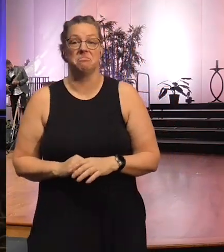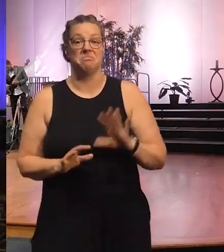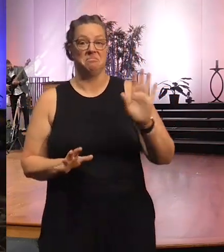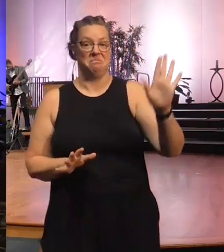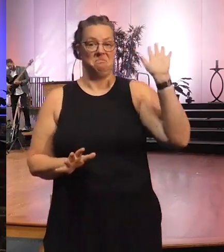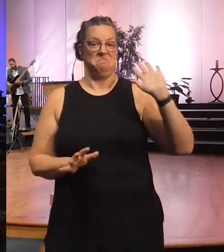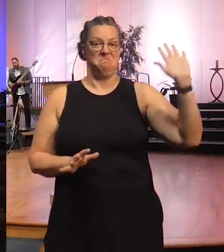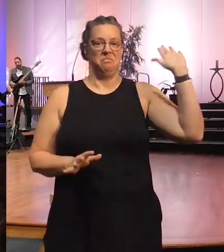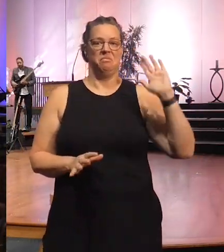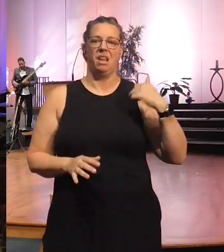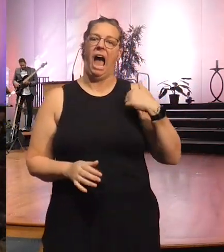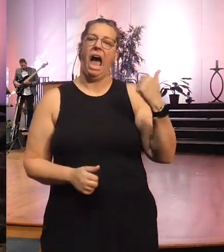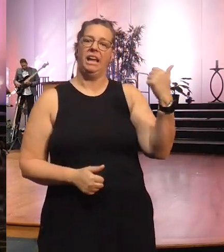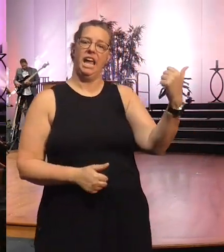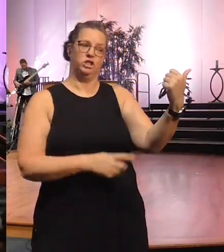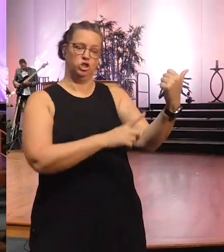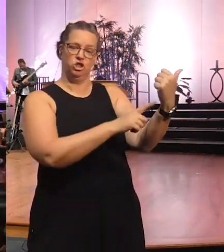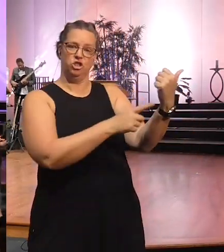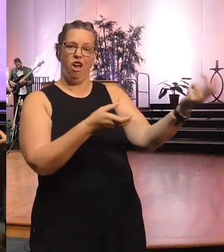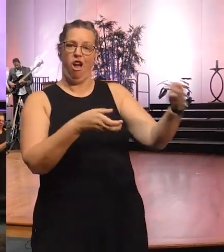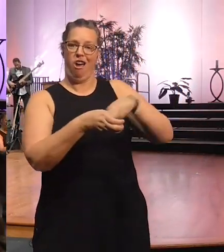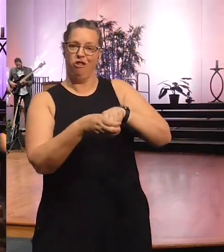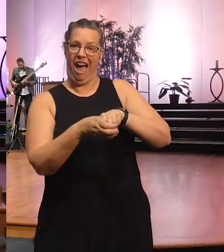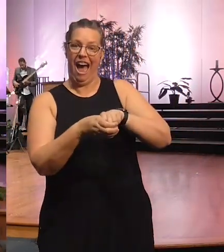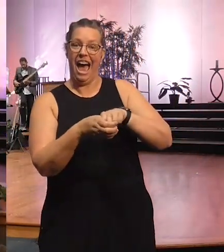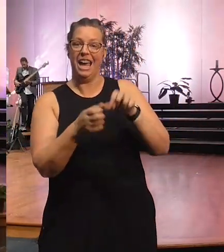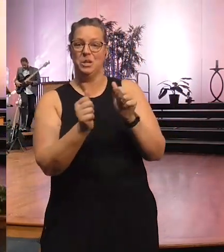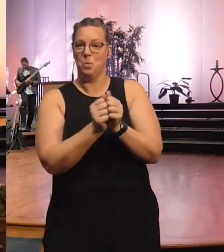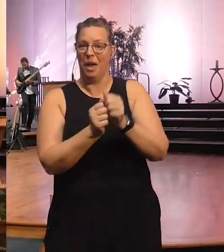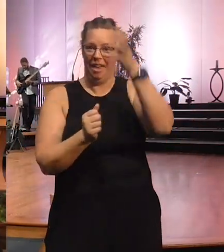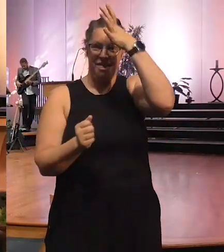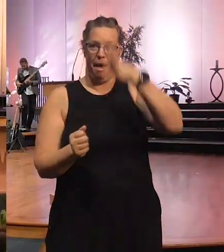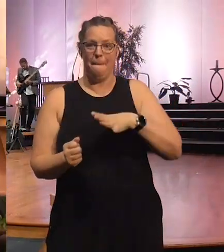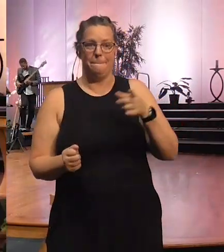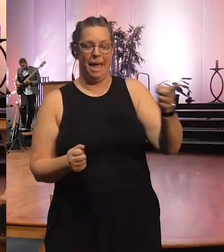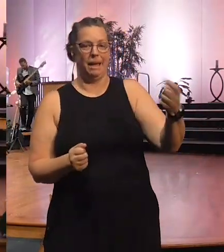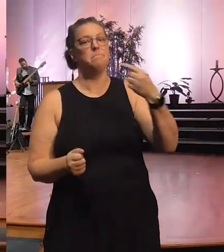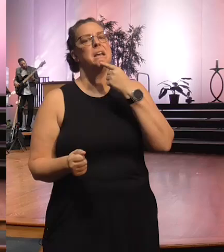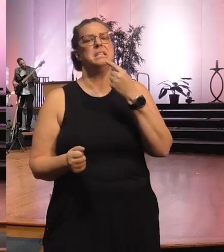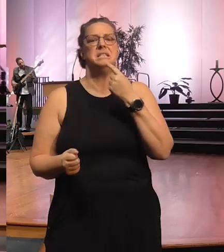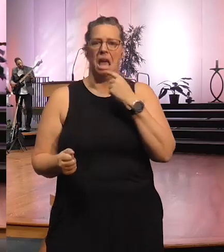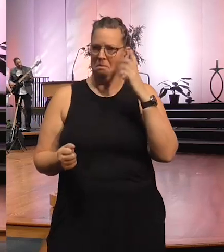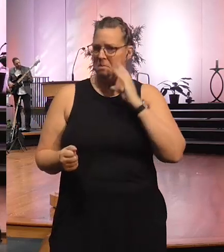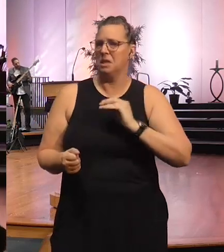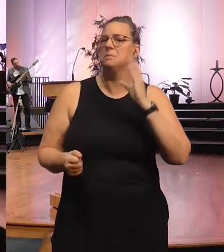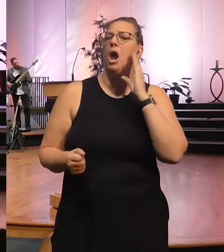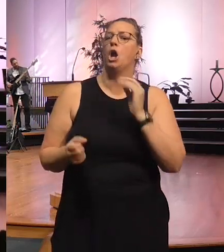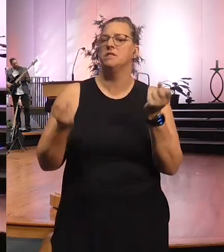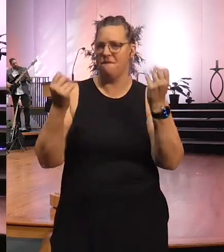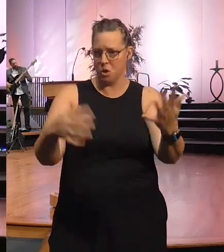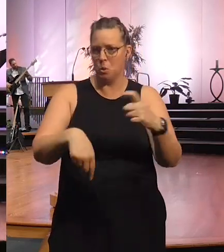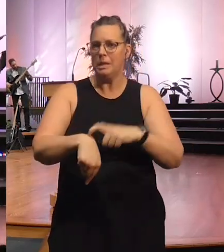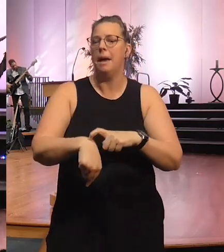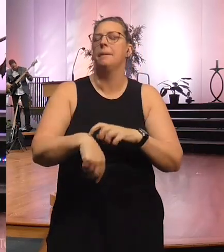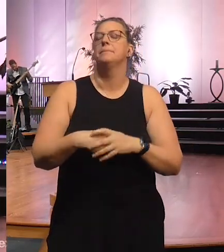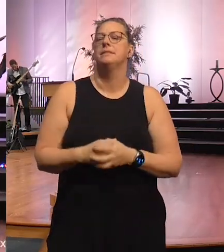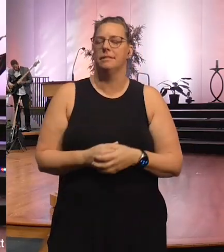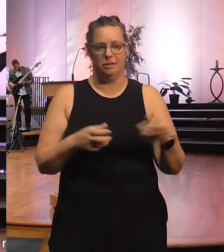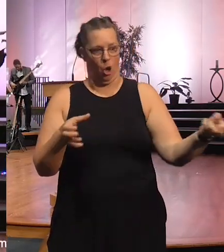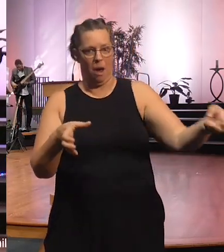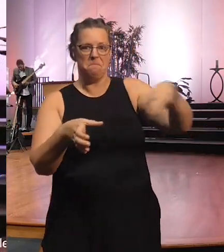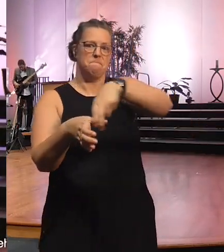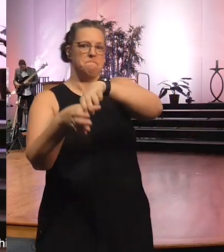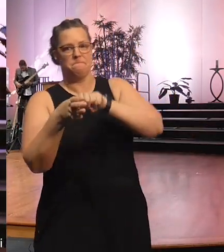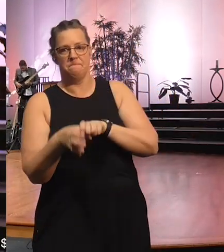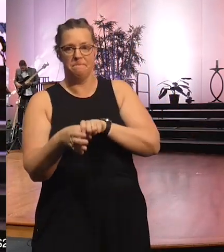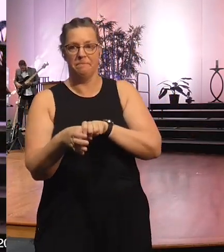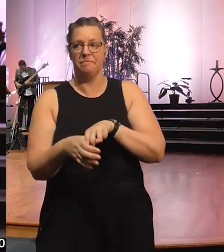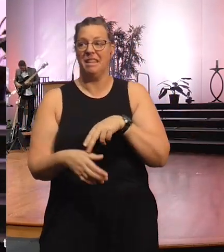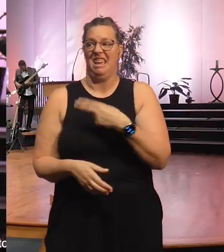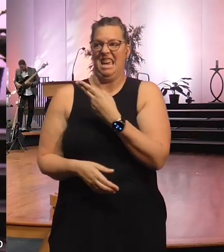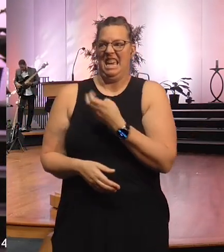with the vending machine repair man he said he's been down this road more than twice he was high on